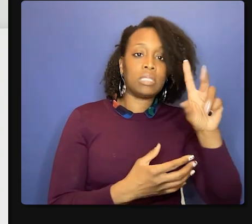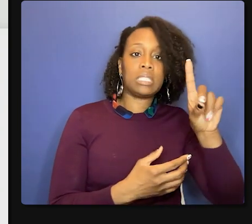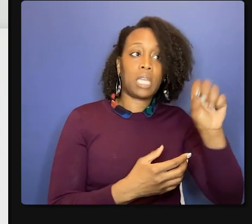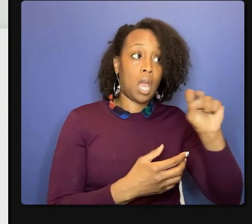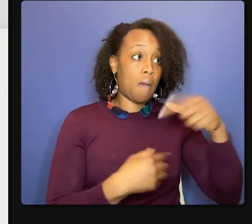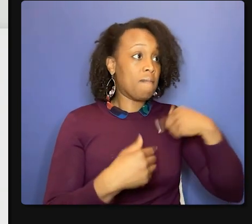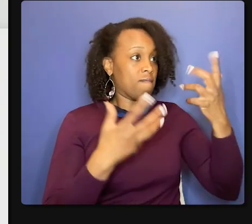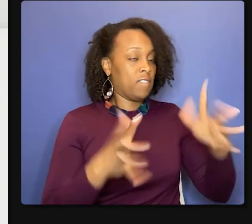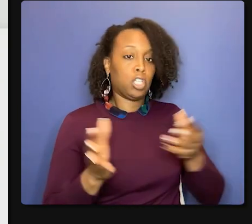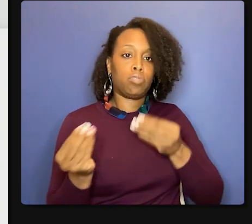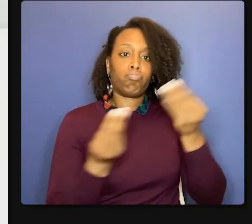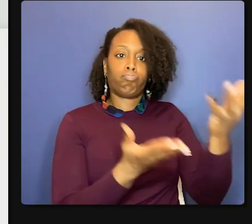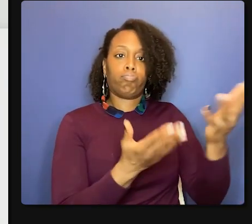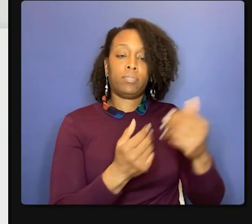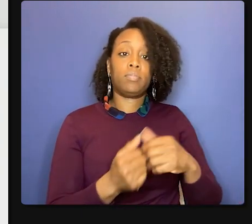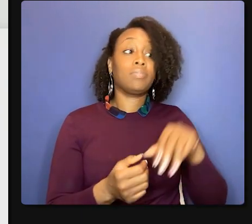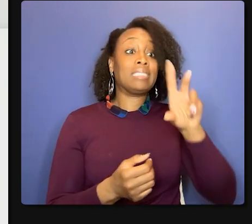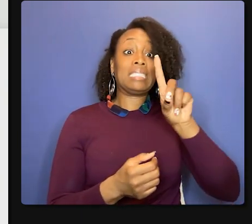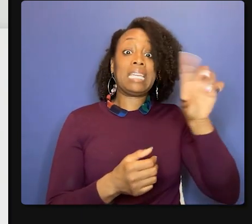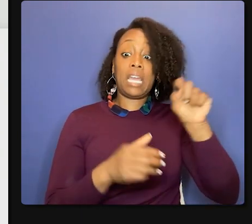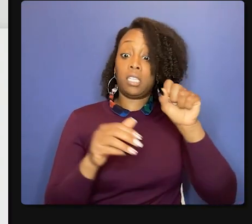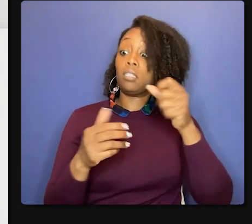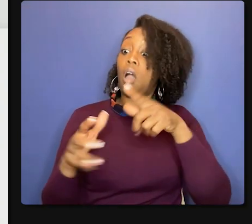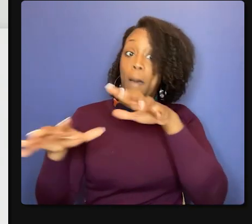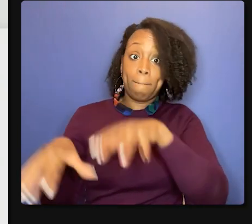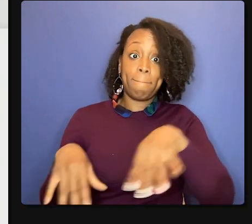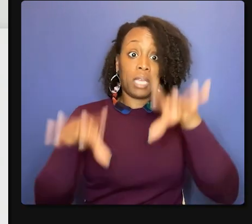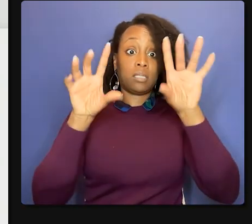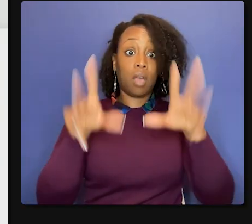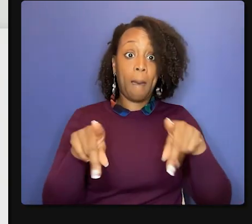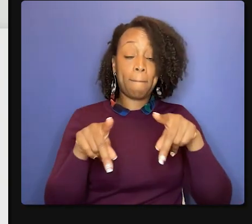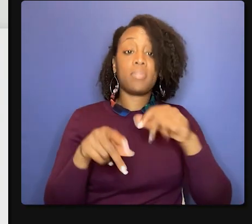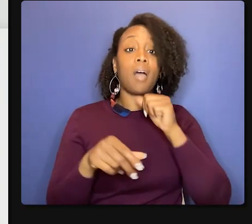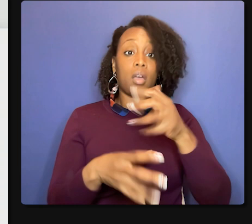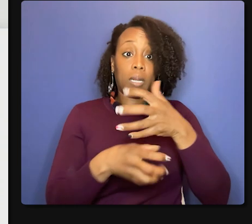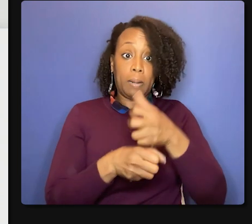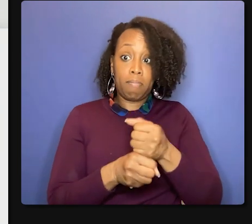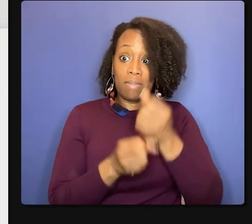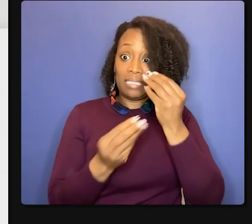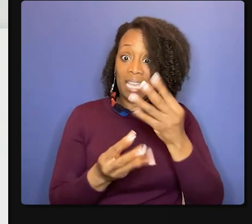and then notifies DirectStorage when it's done. The DirectStorage runtime then picks up the uncompressed data